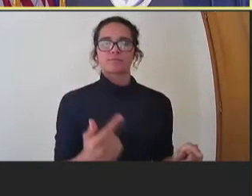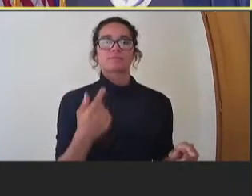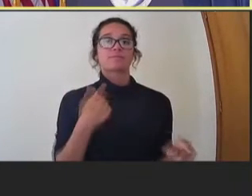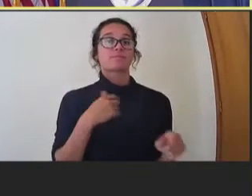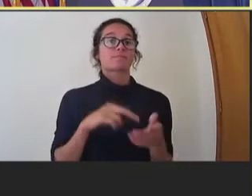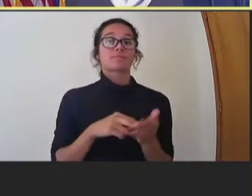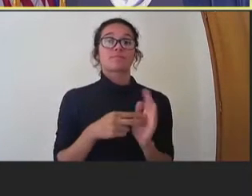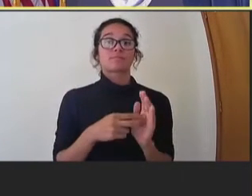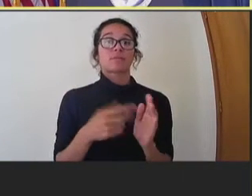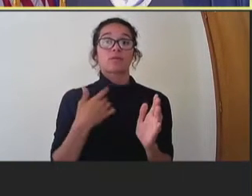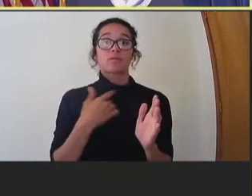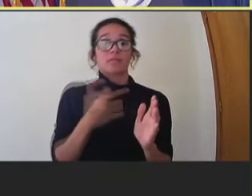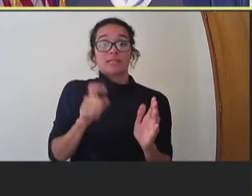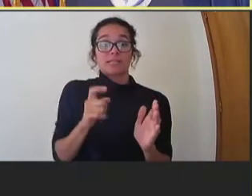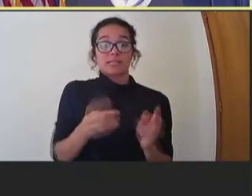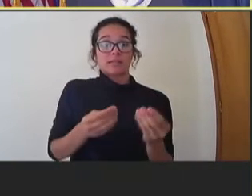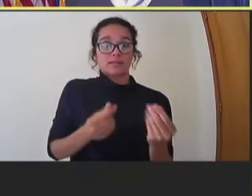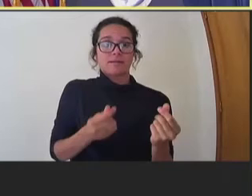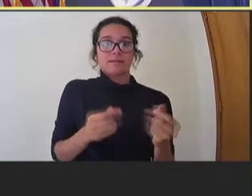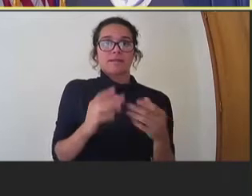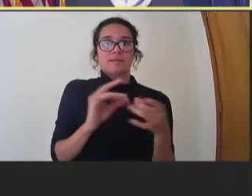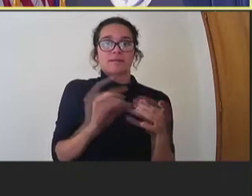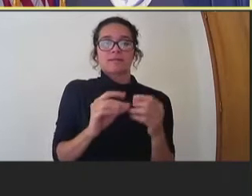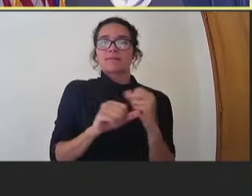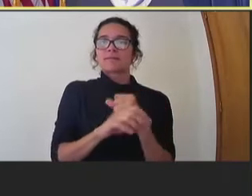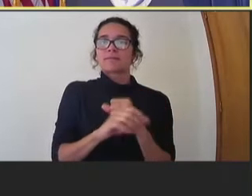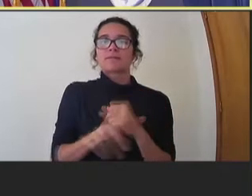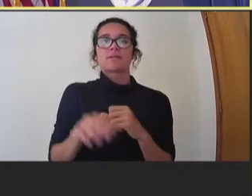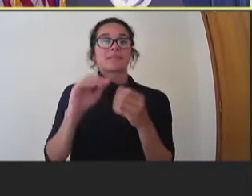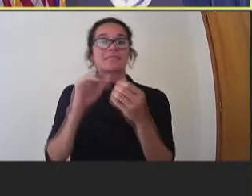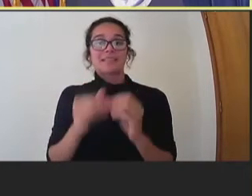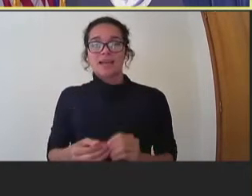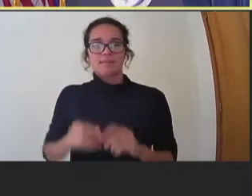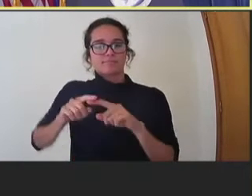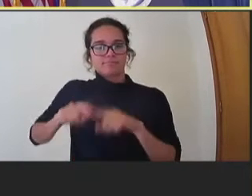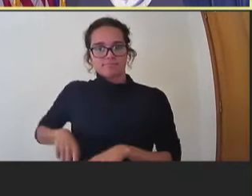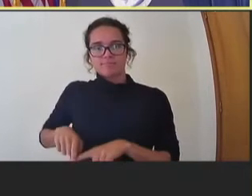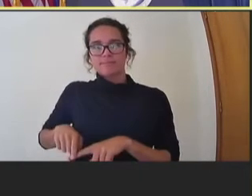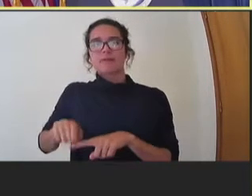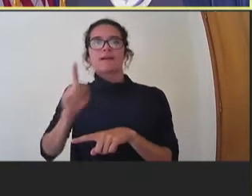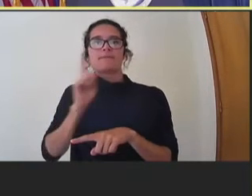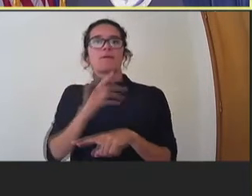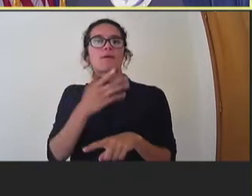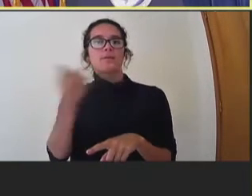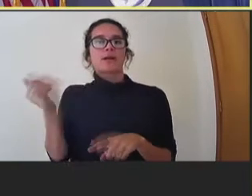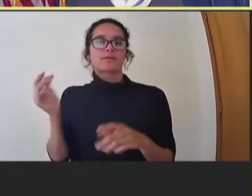and data-driven expansion of vaccination services to better reach those most impacted.